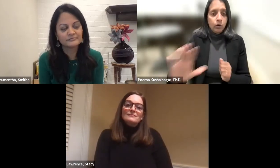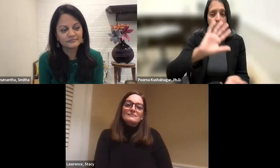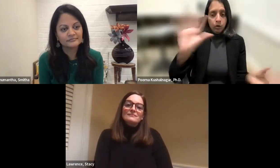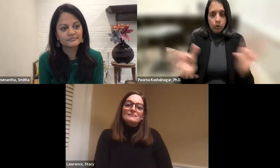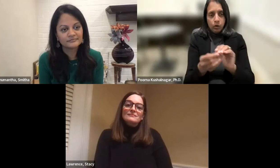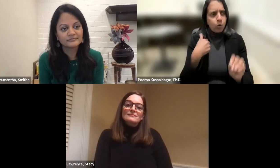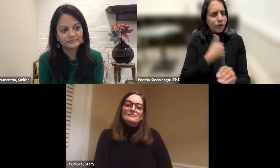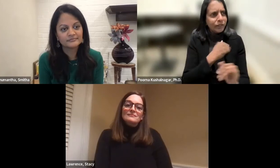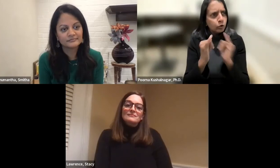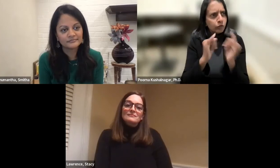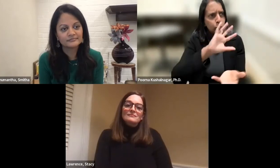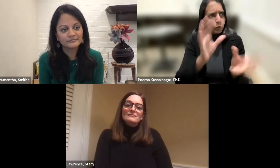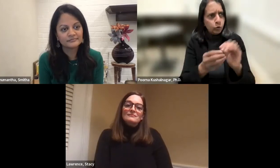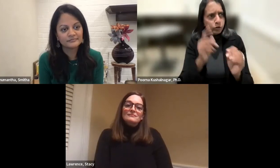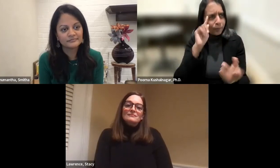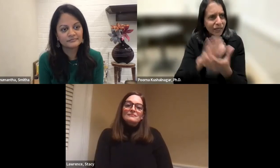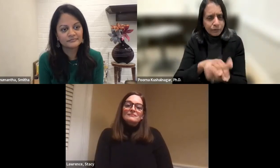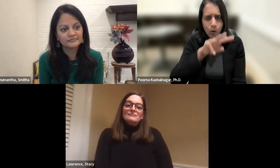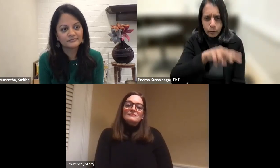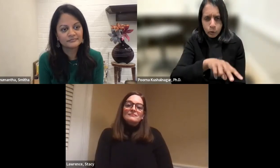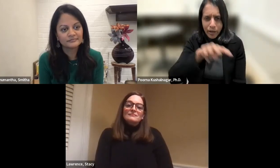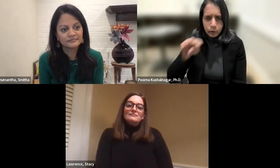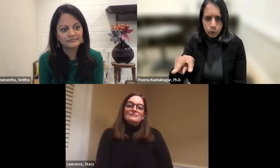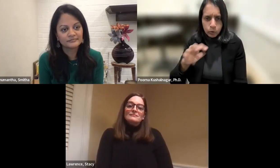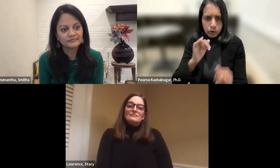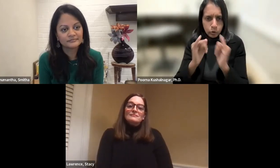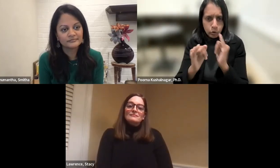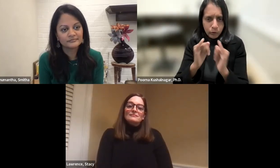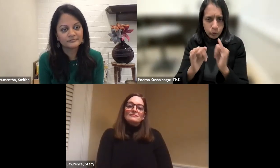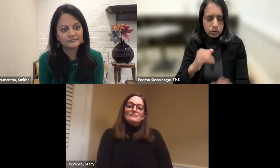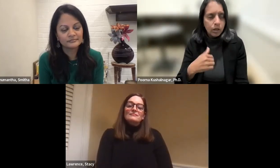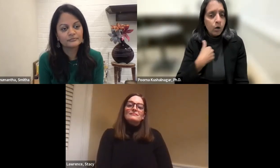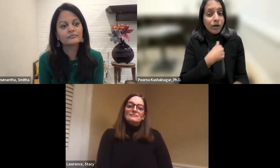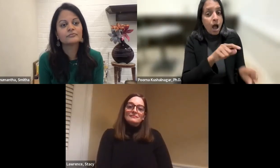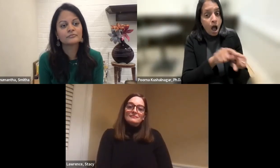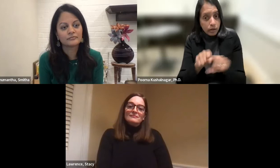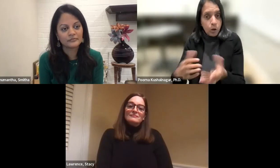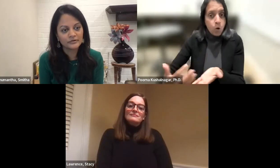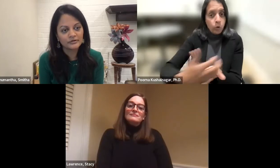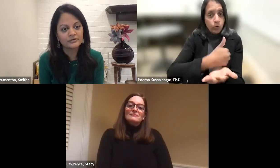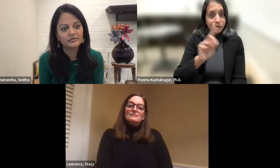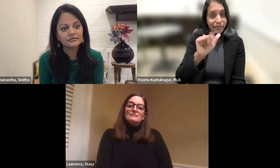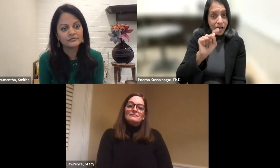Their stories became very important to our process. I think we interviewed about 22 different caregivers,